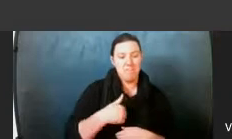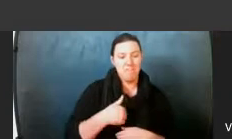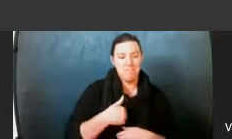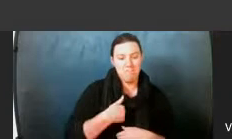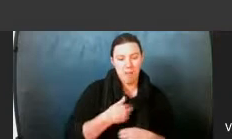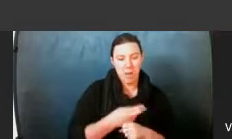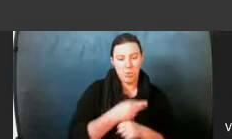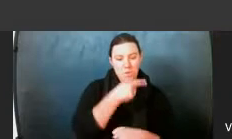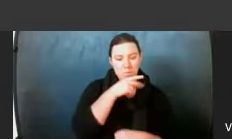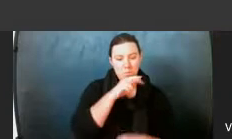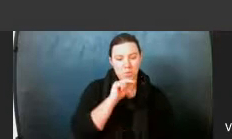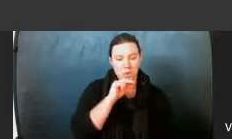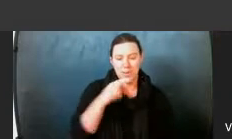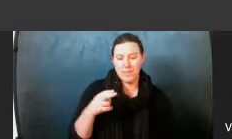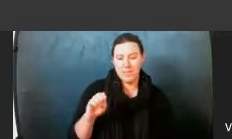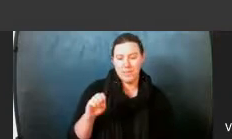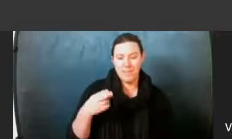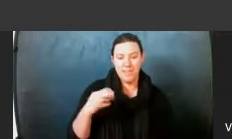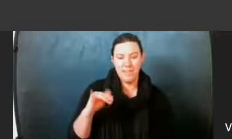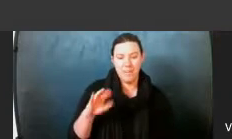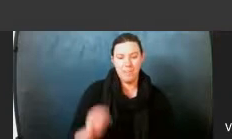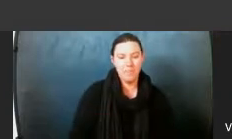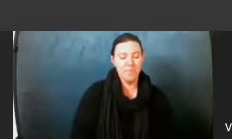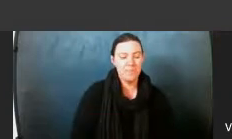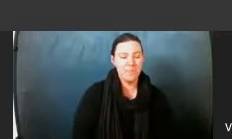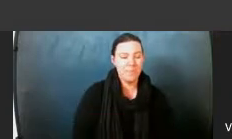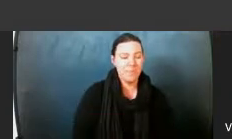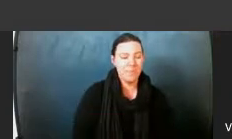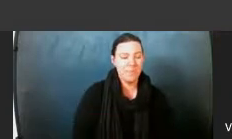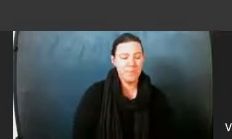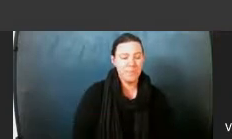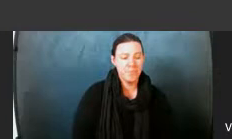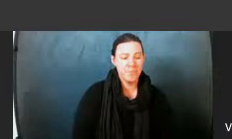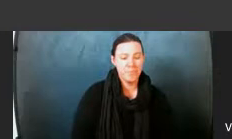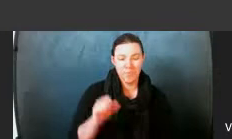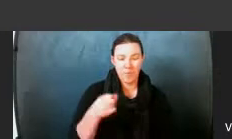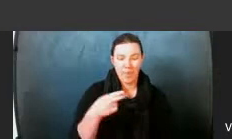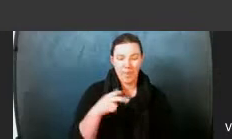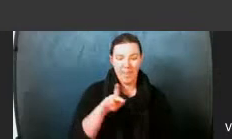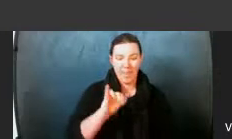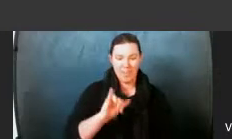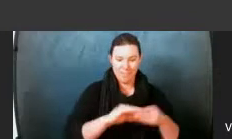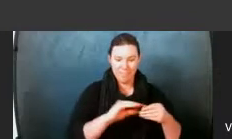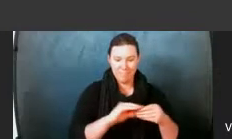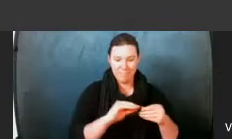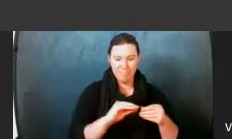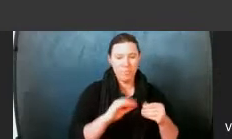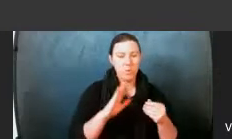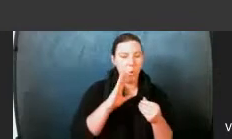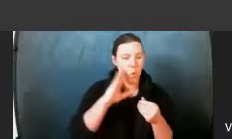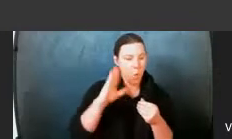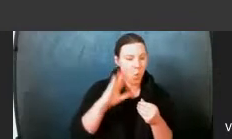So, before we begin really getting to meat of things, Dan, do you wanna do a overview real quick